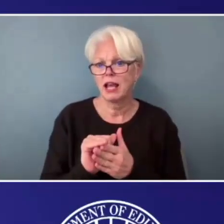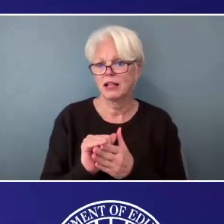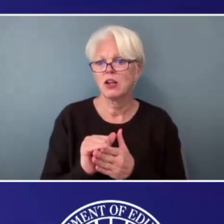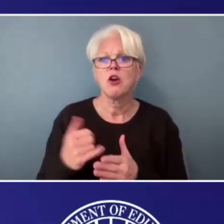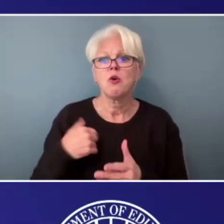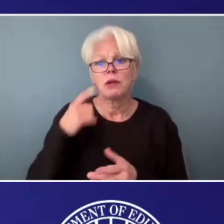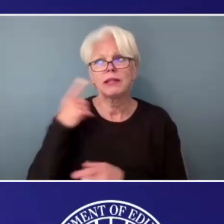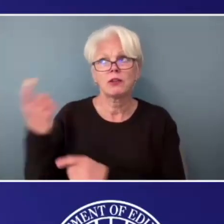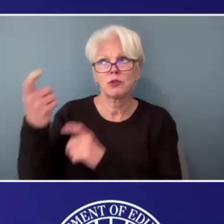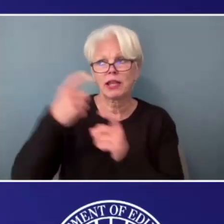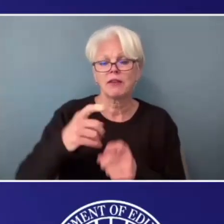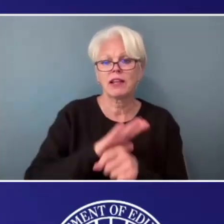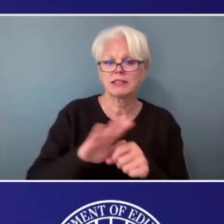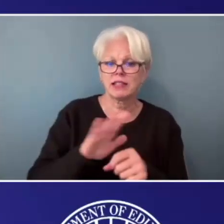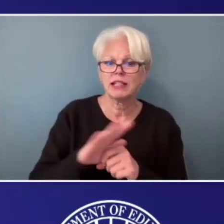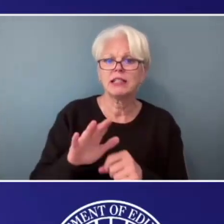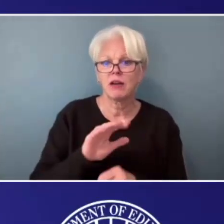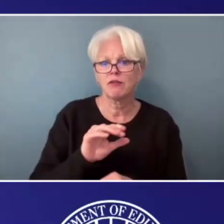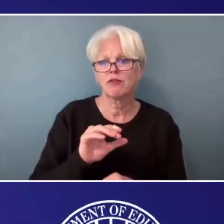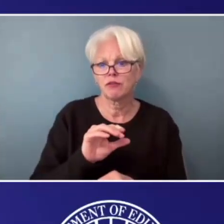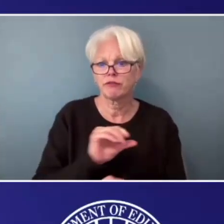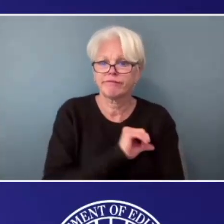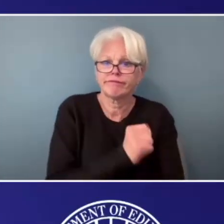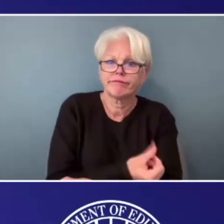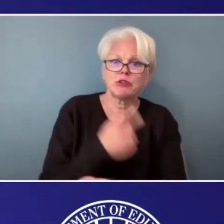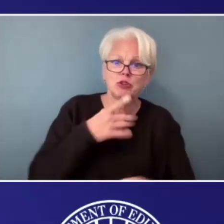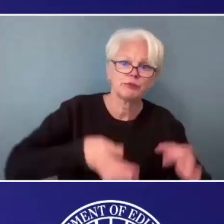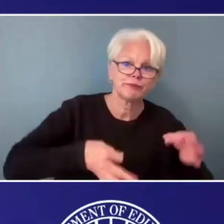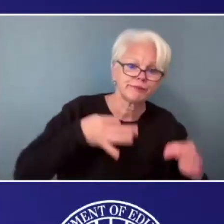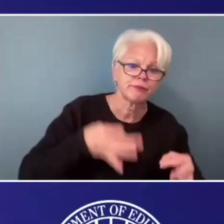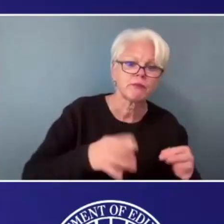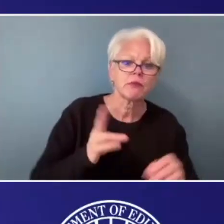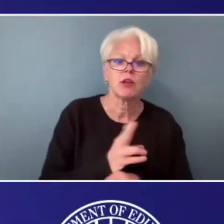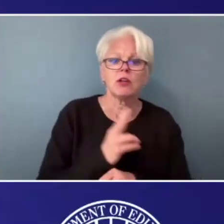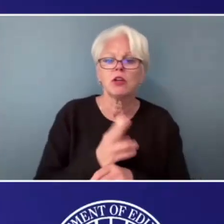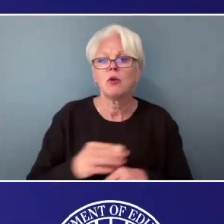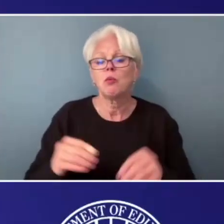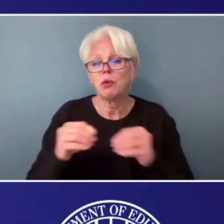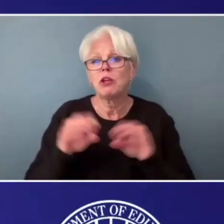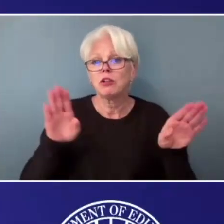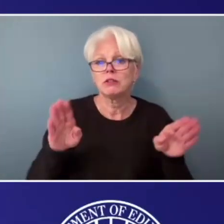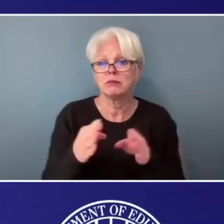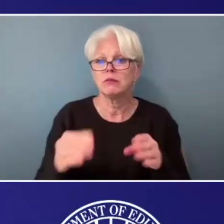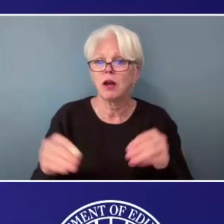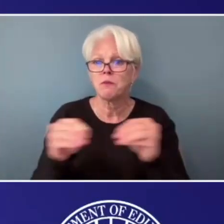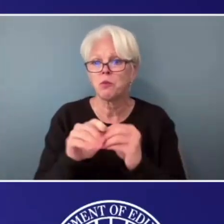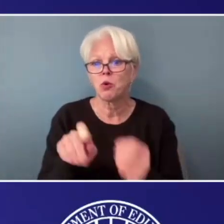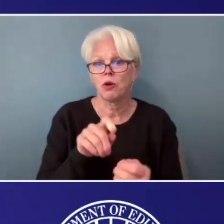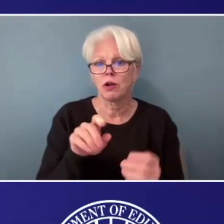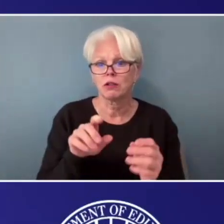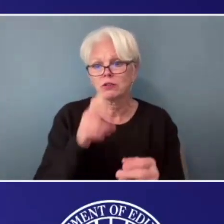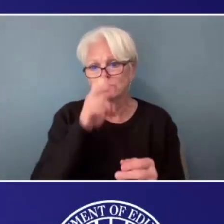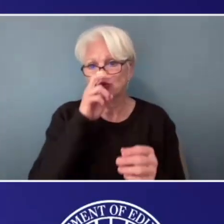us because of the usage of the term to allow us to take a much more restrictive interpretation of it. So we offer -- or came to the table with